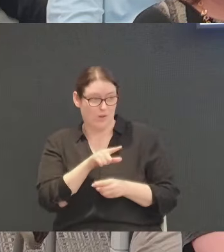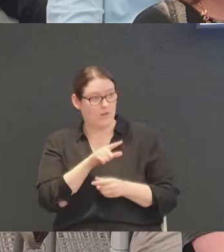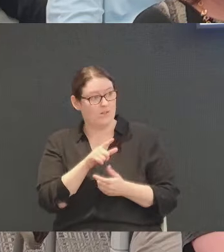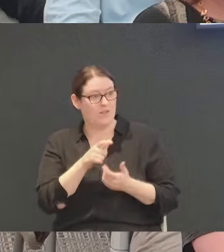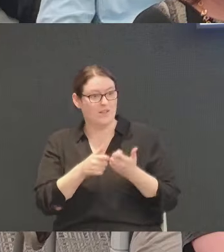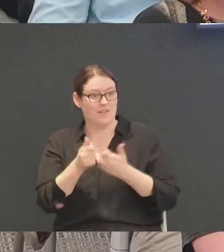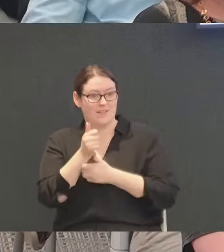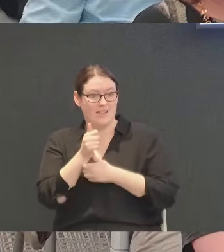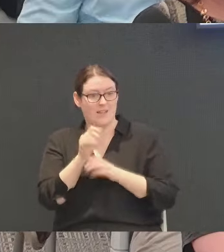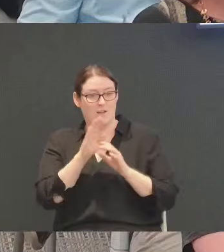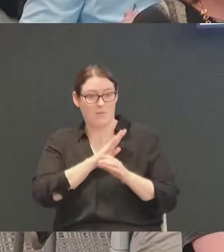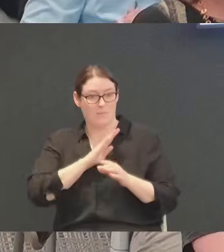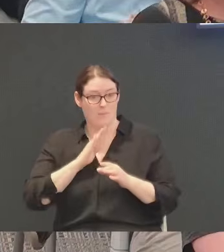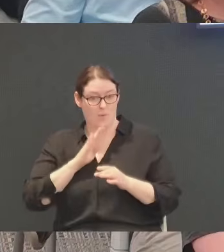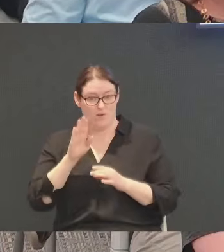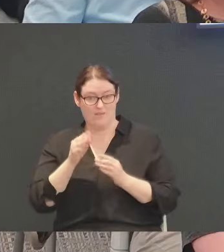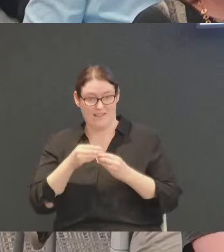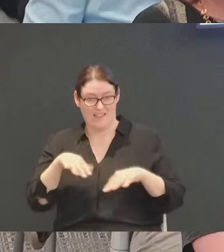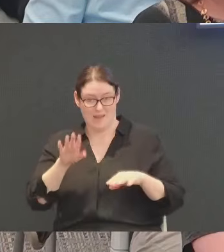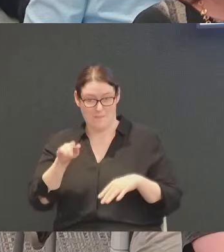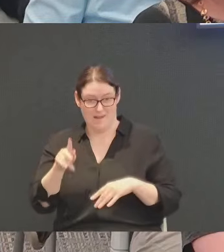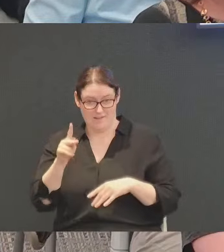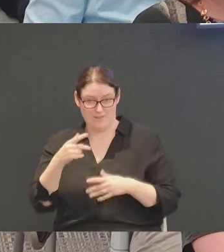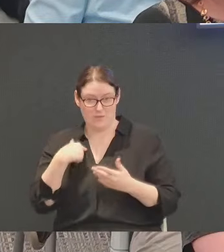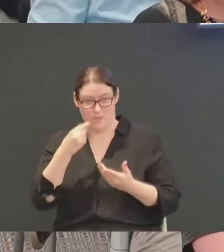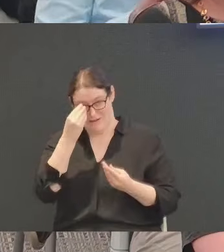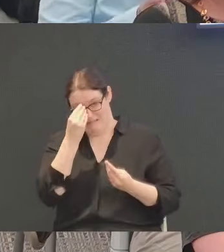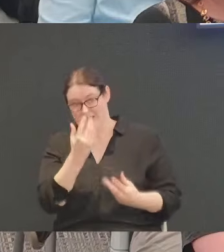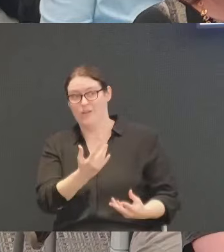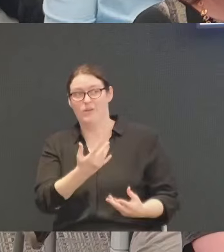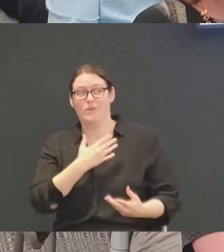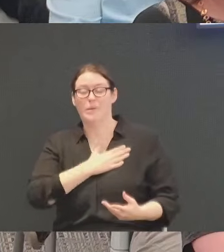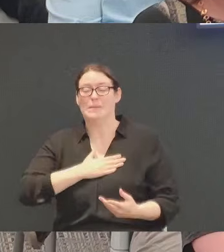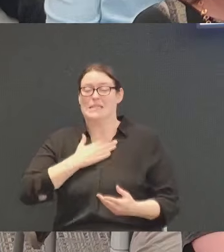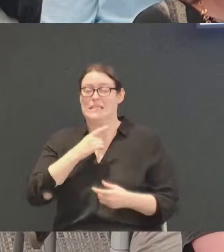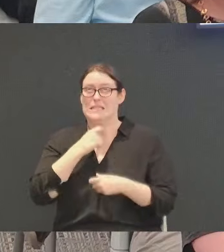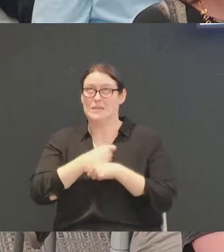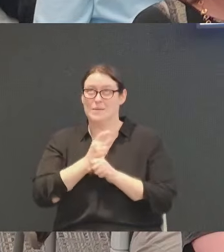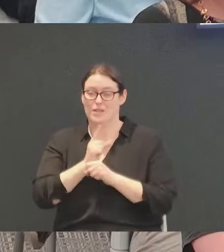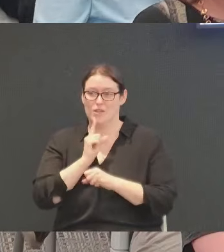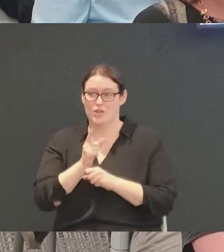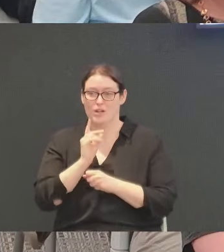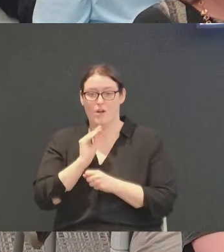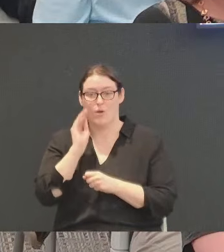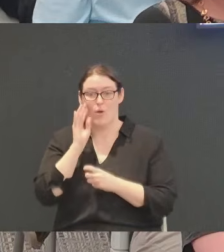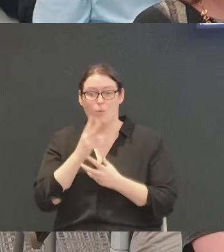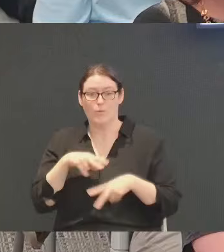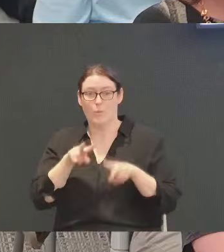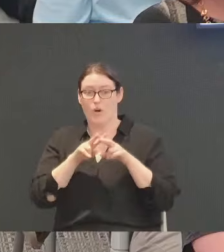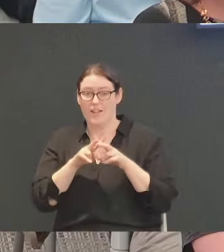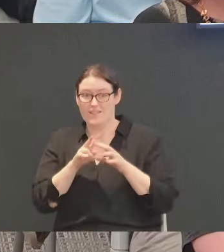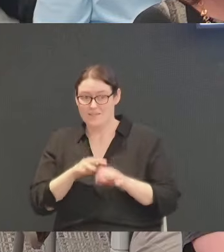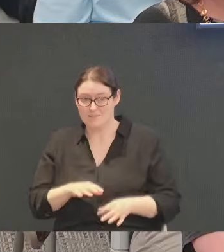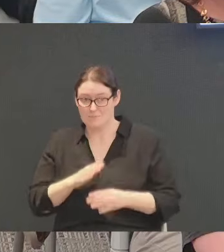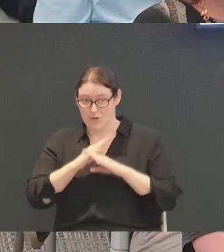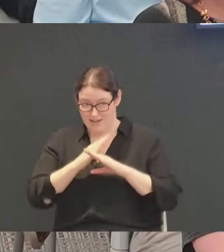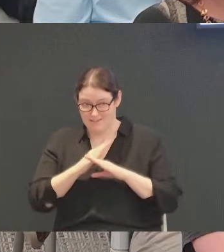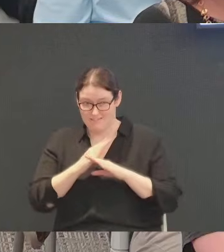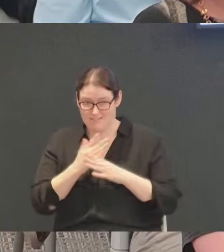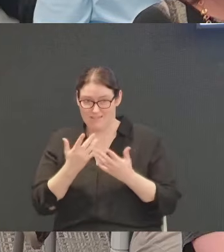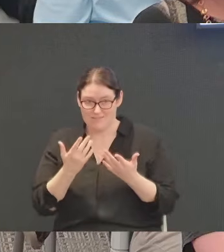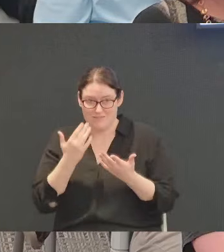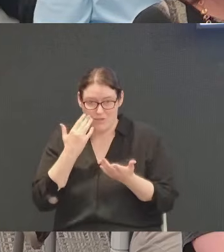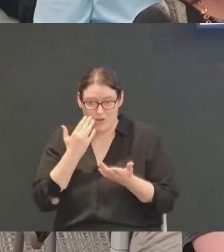which I understand, um, I would say please make sure our home equity is protected. Um, you know,